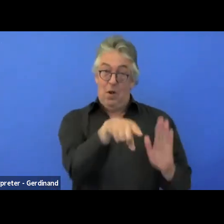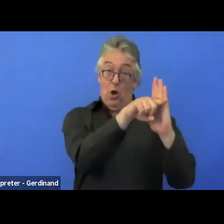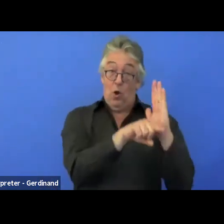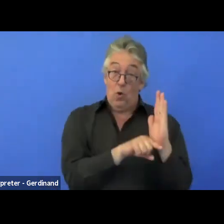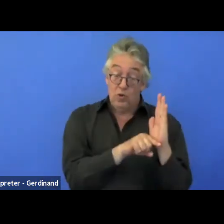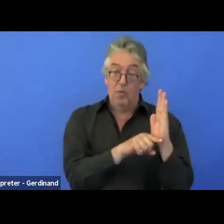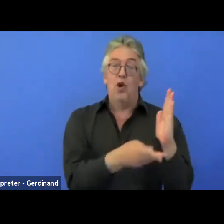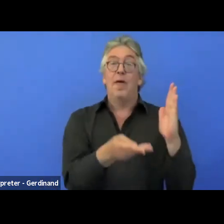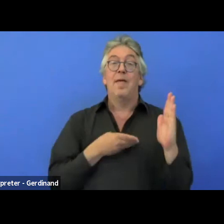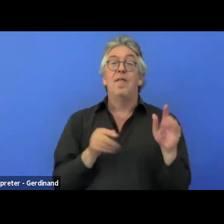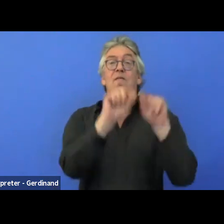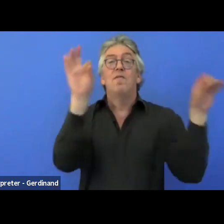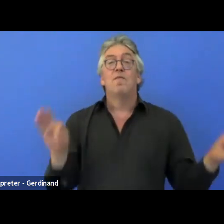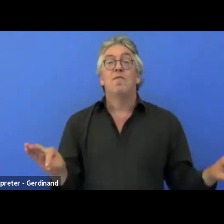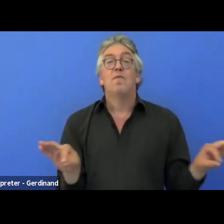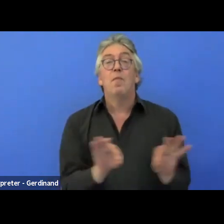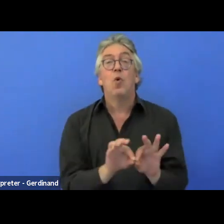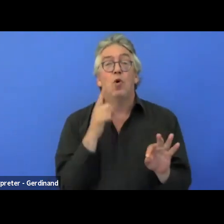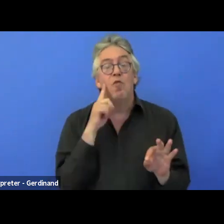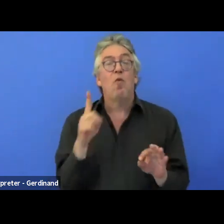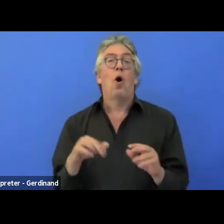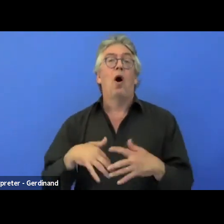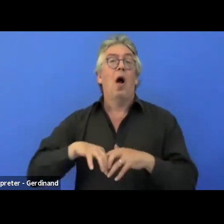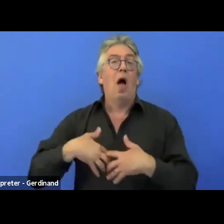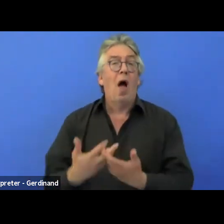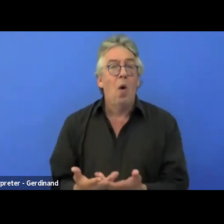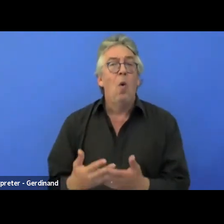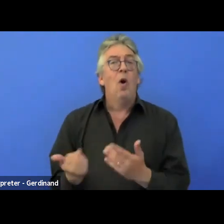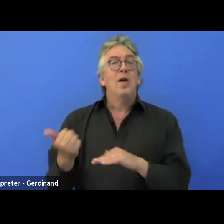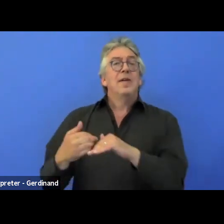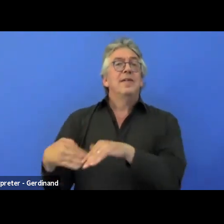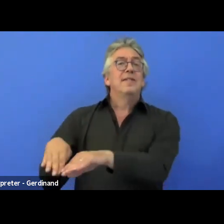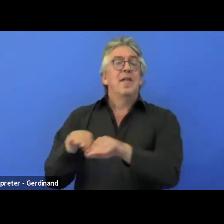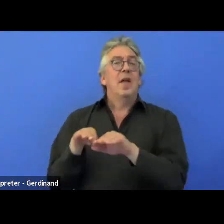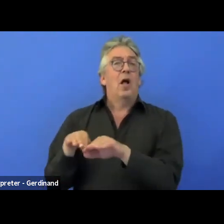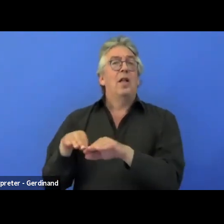for the development of the standards supporting the legislation and policies.